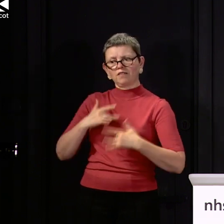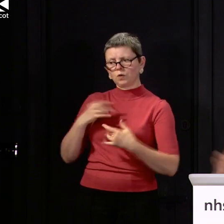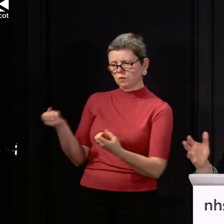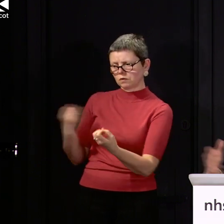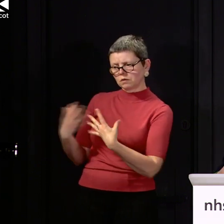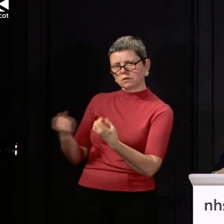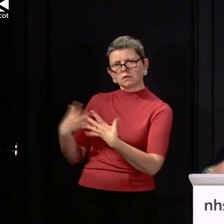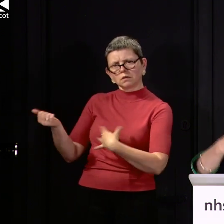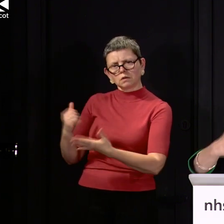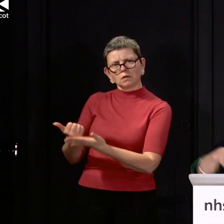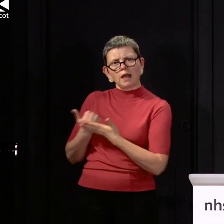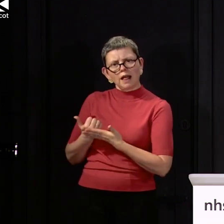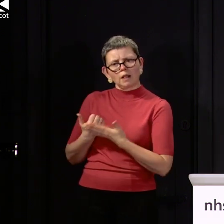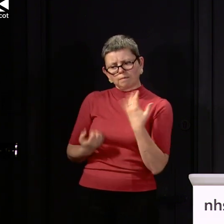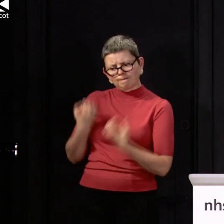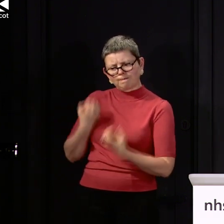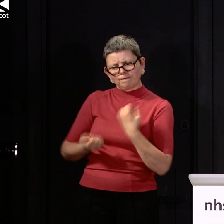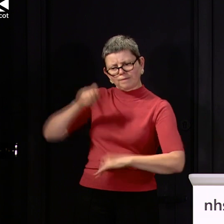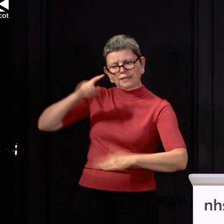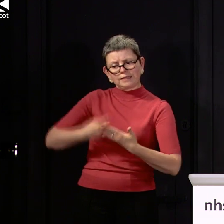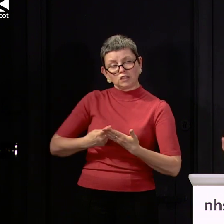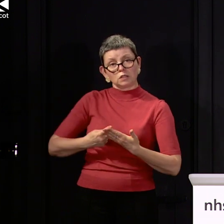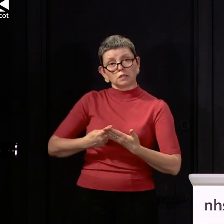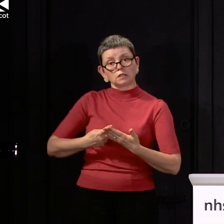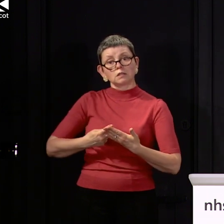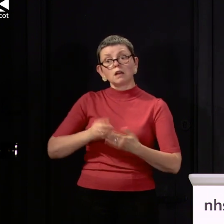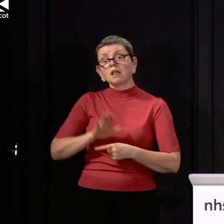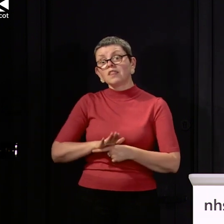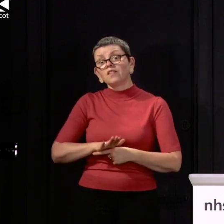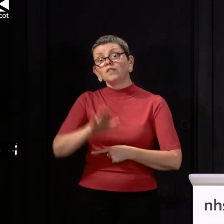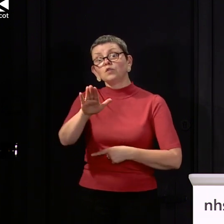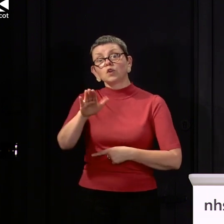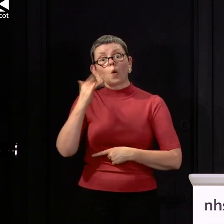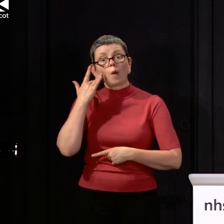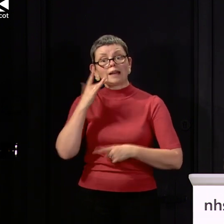come a point when we are out of this pandemic, which we all look forward to that day, when